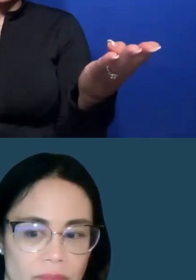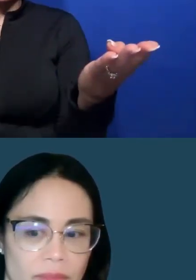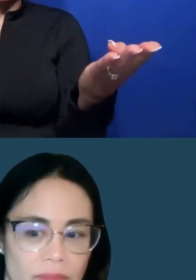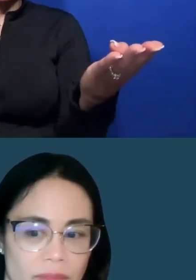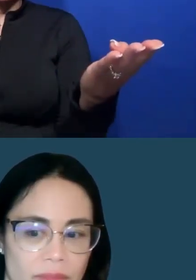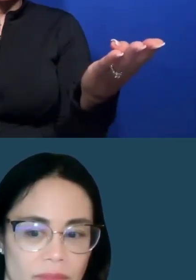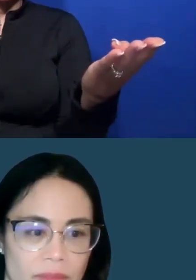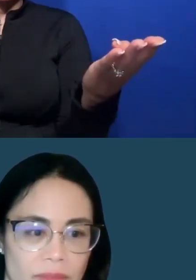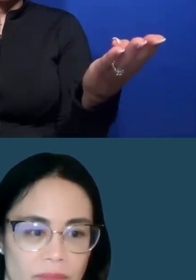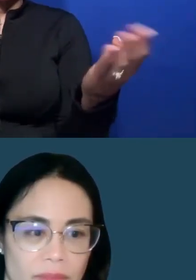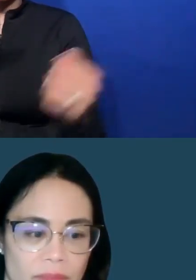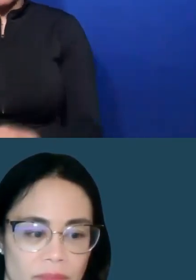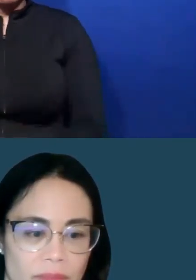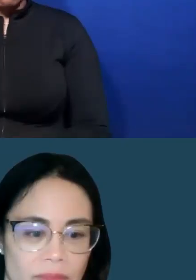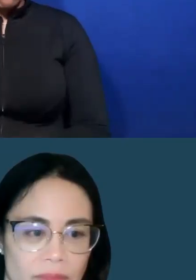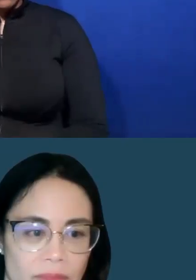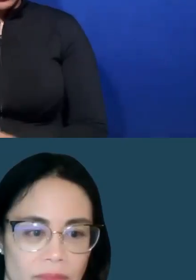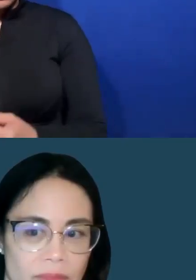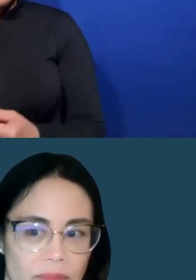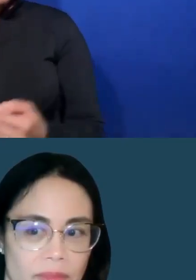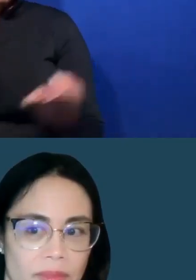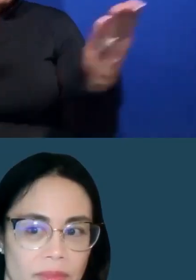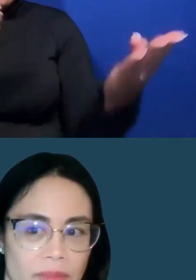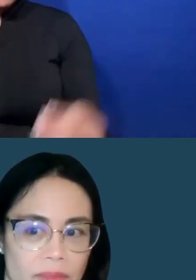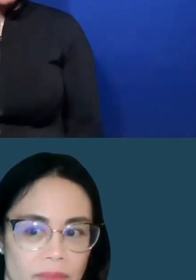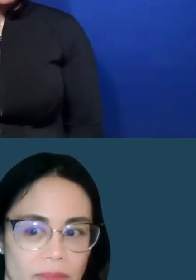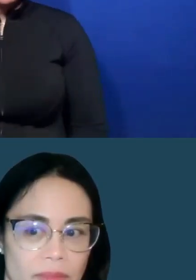through that regional center and many agencies